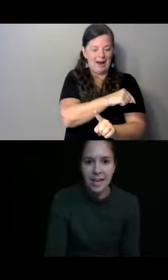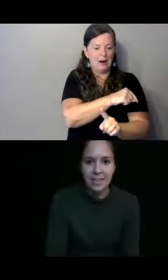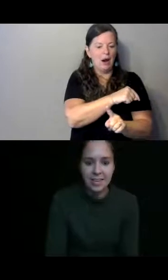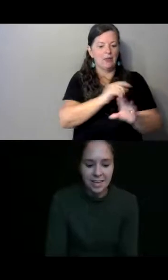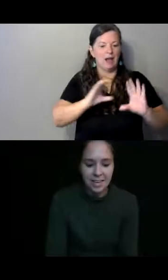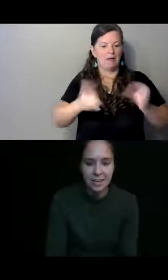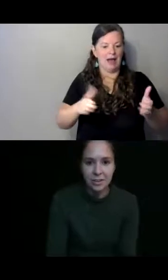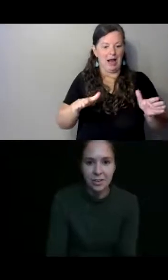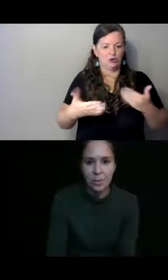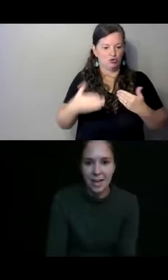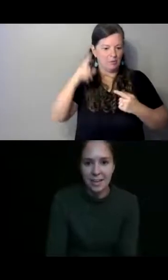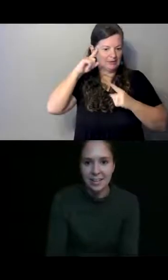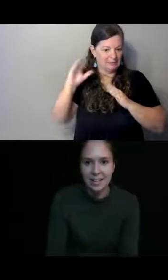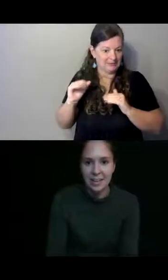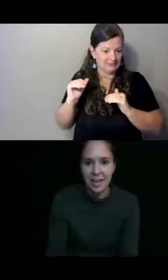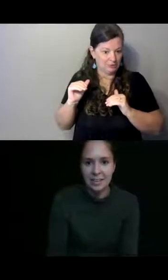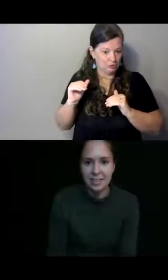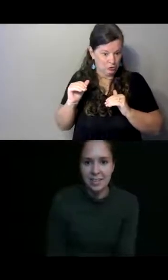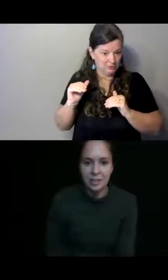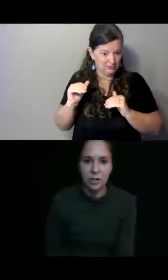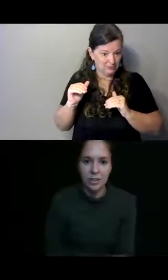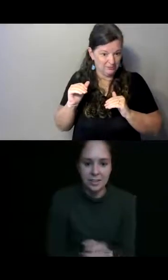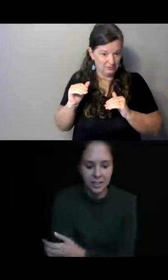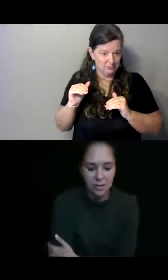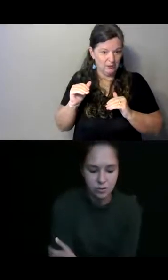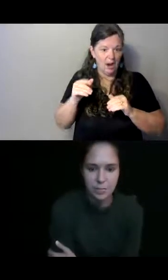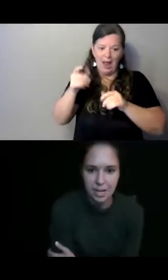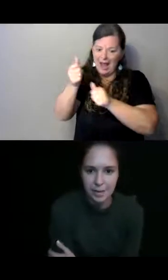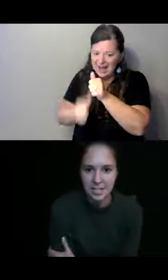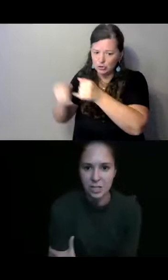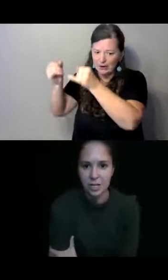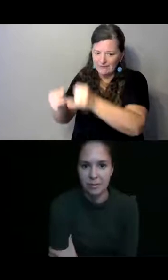and then again, go back and look at the classroom expectation.